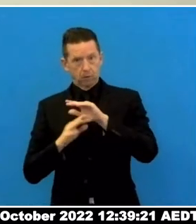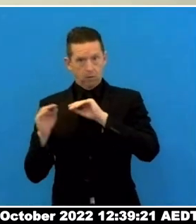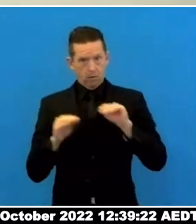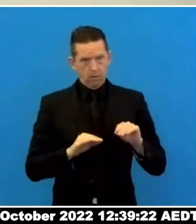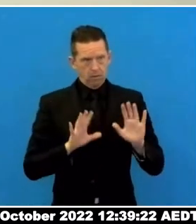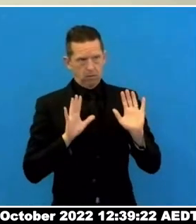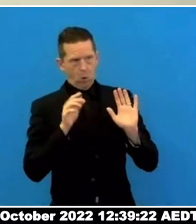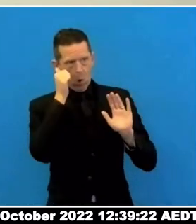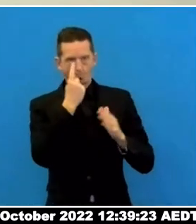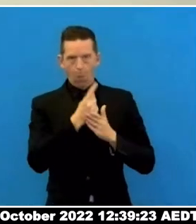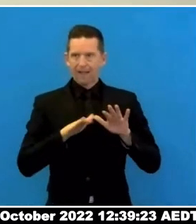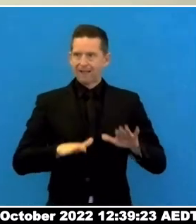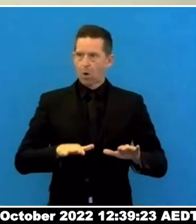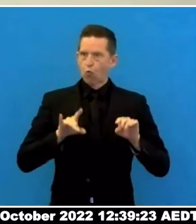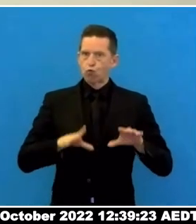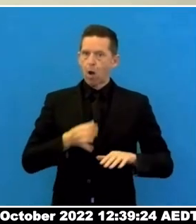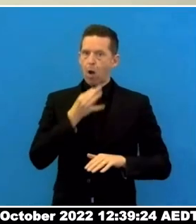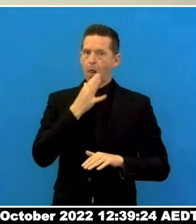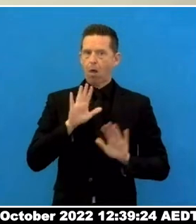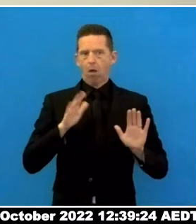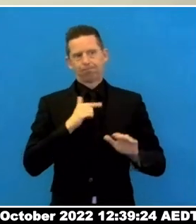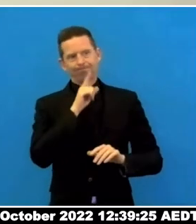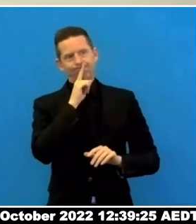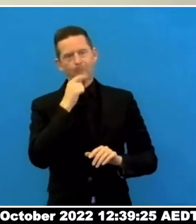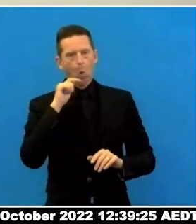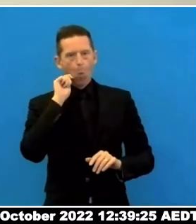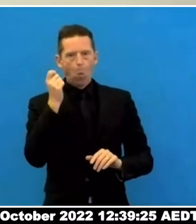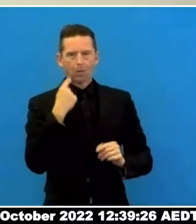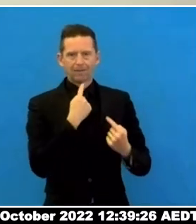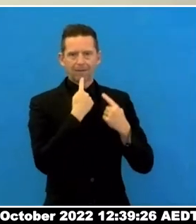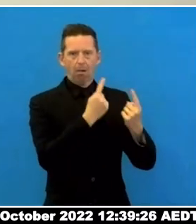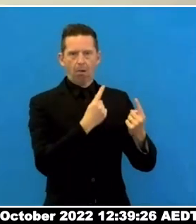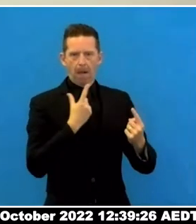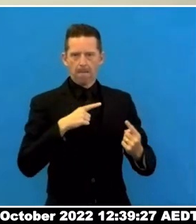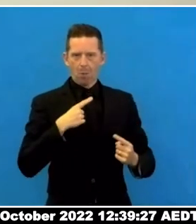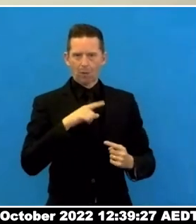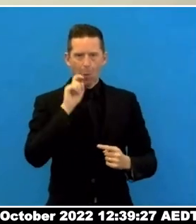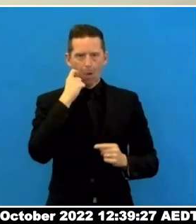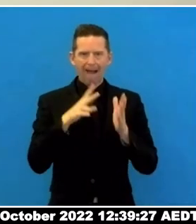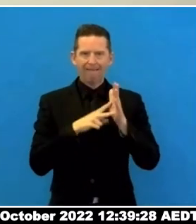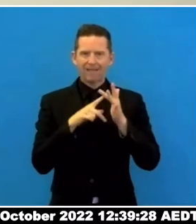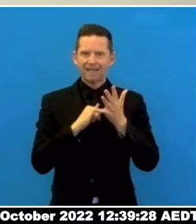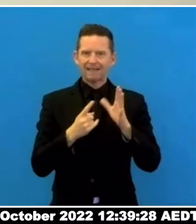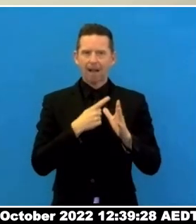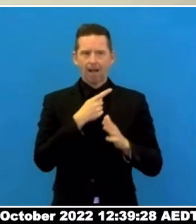to identify and disclose that because they are worried that it will put their visa status and applications at risk.